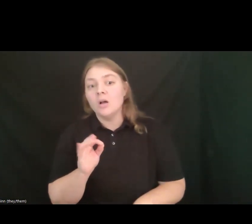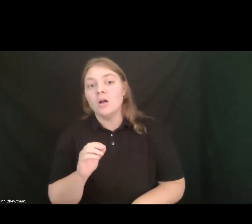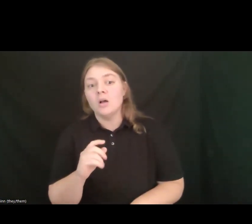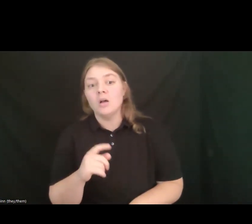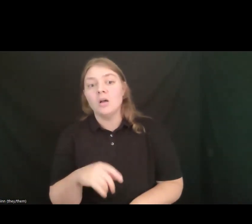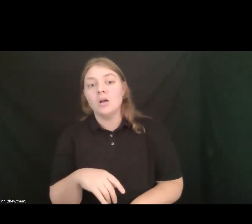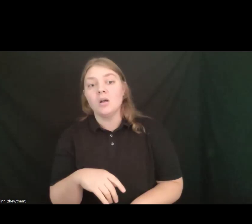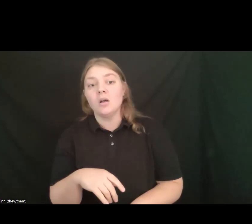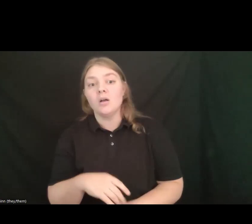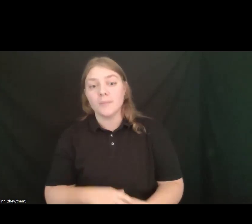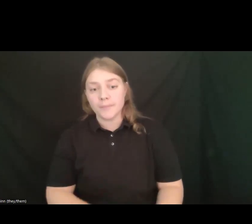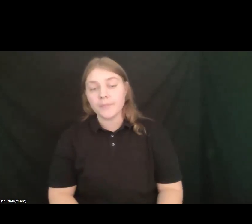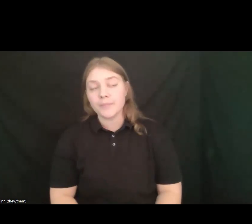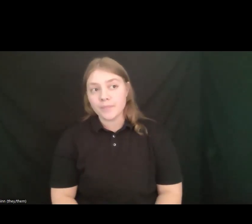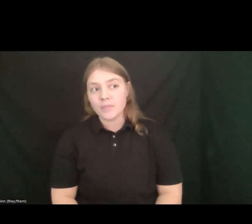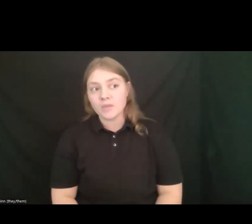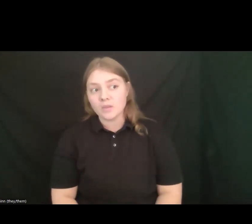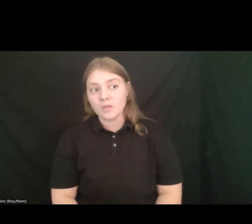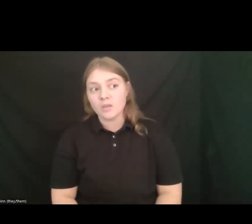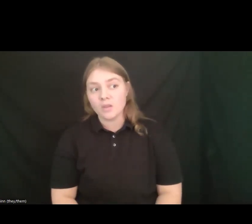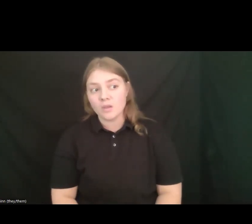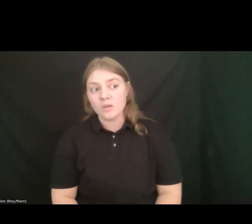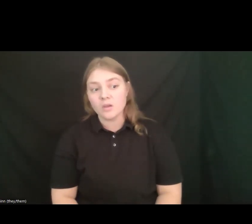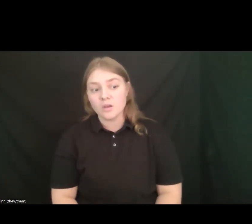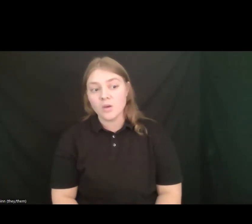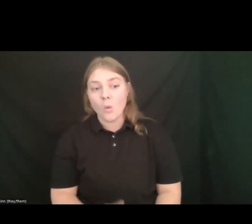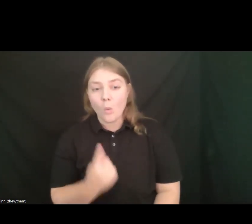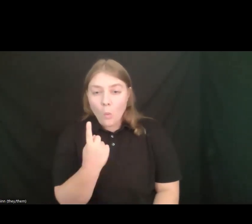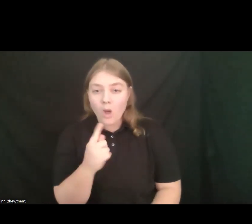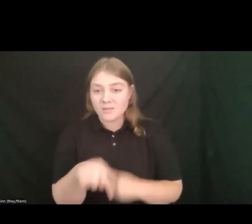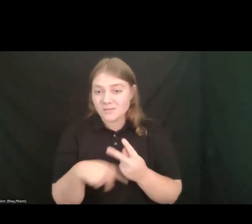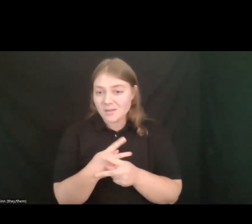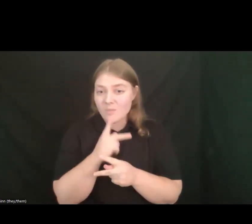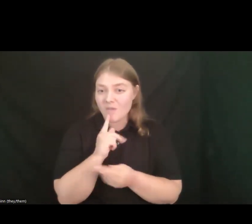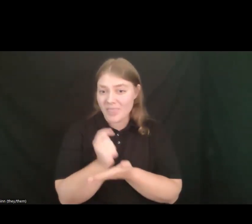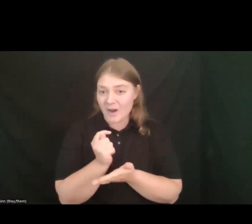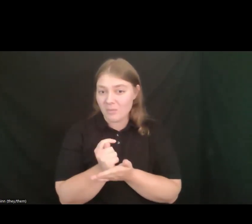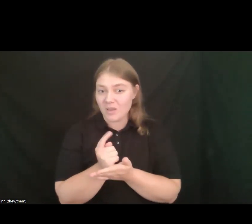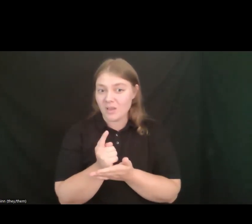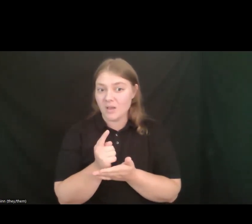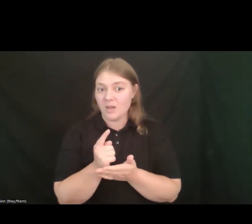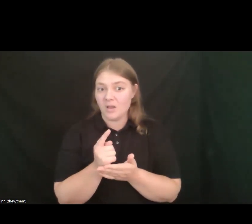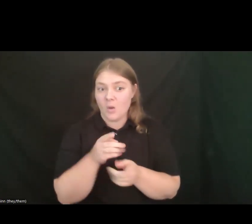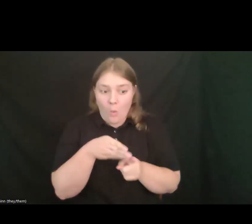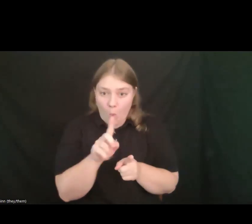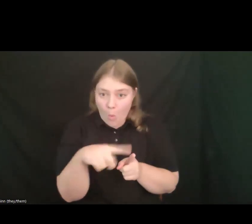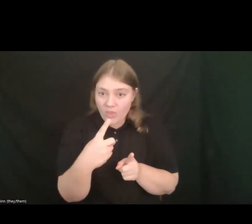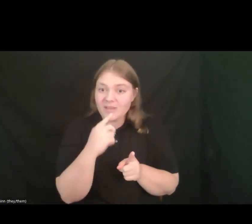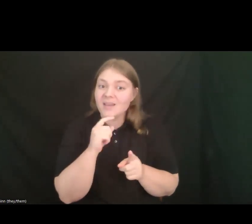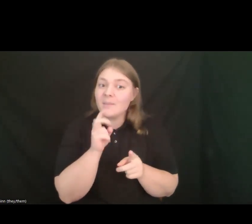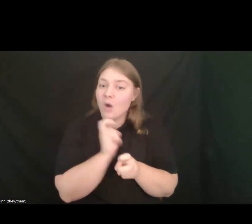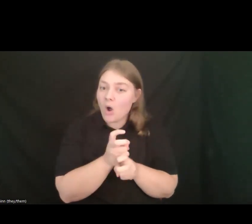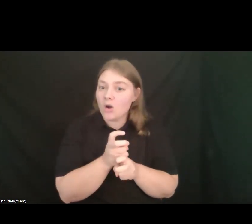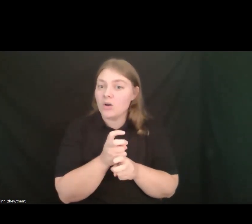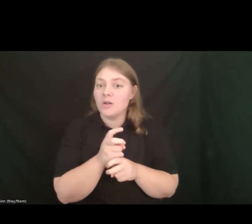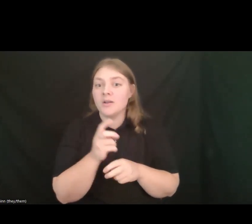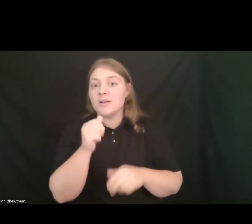is is difficult to do not only because of the language but because mental health or depression